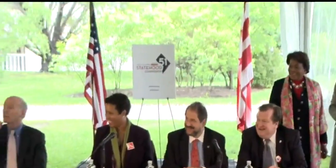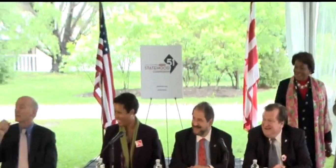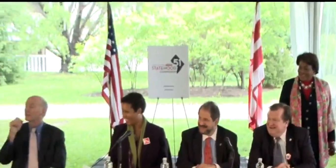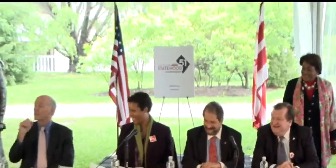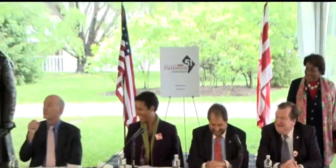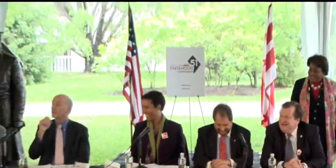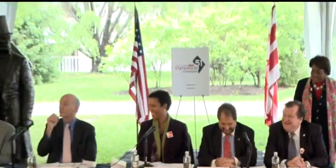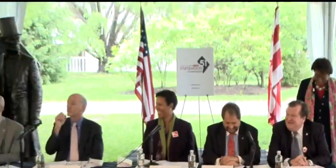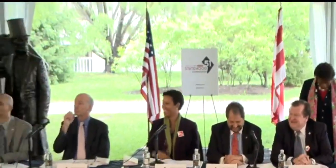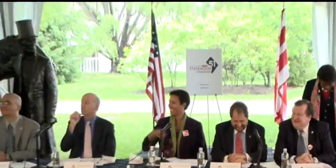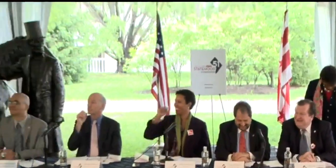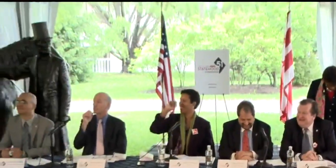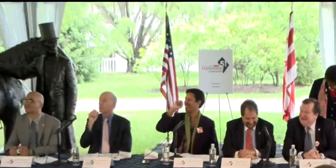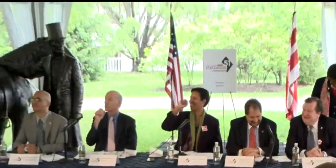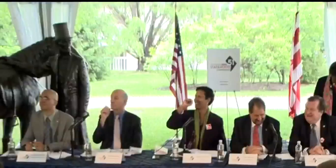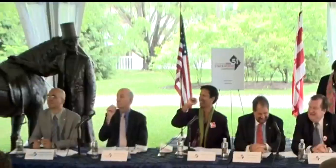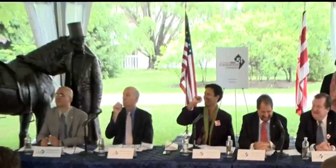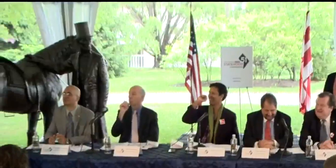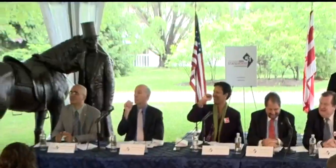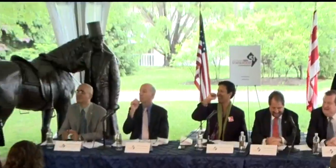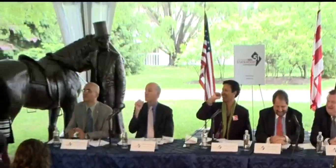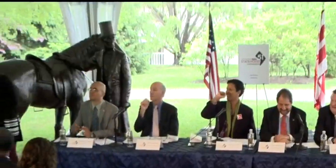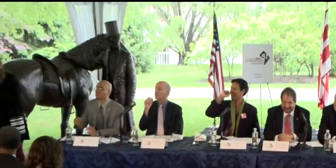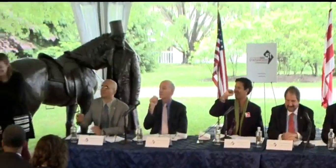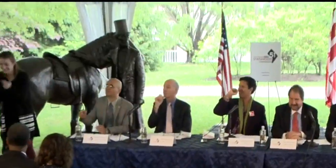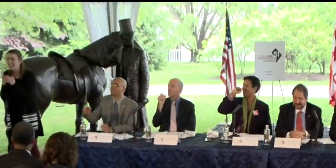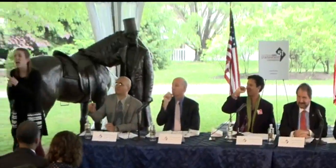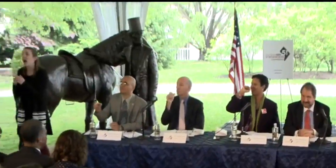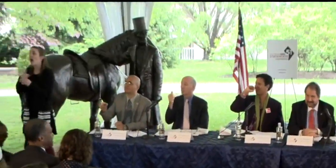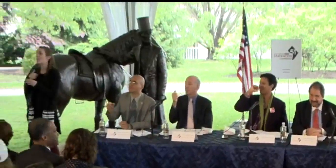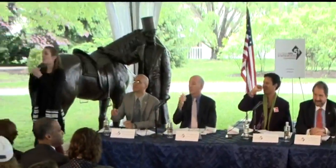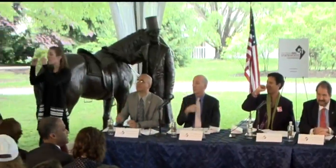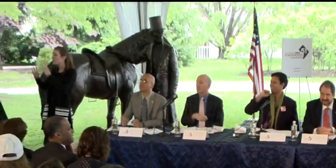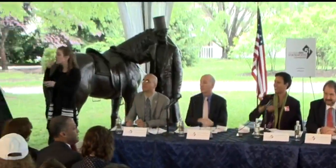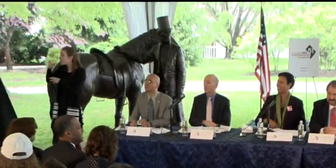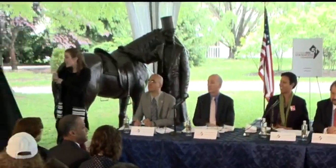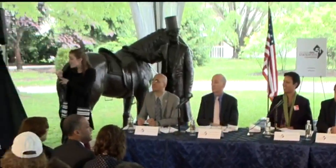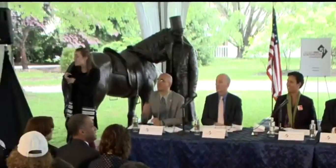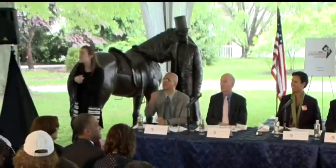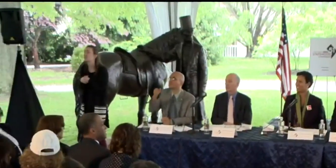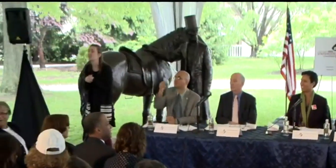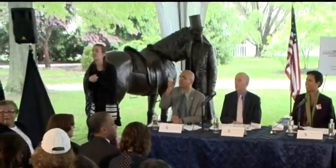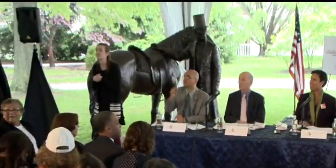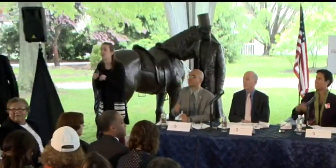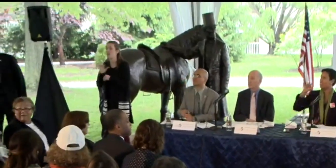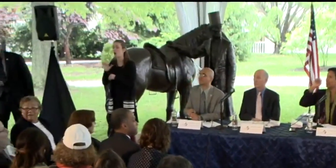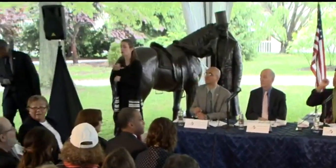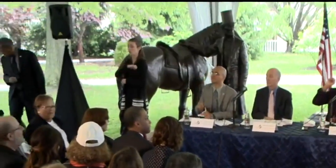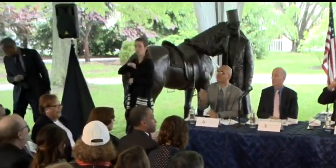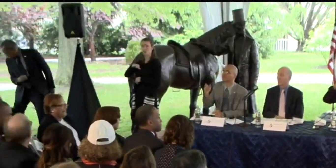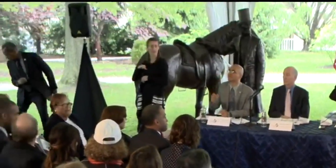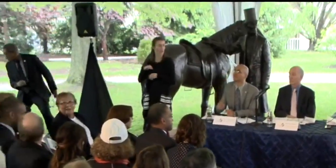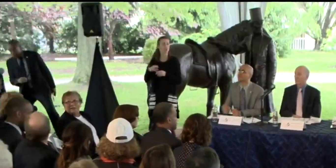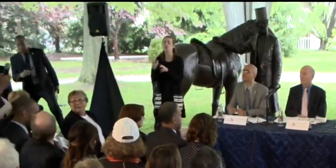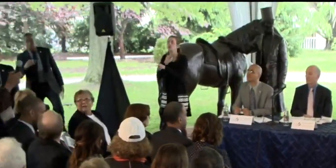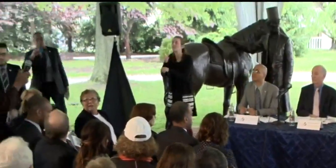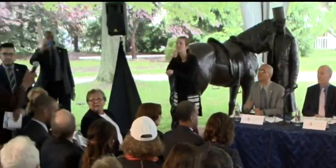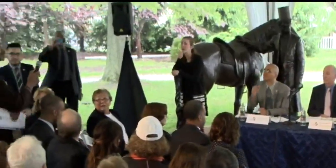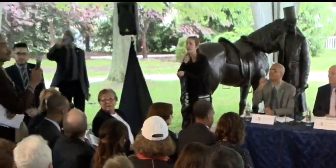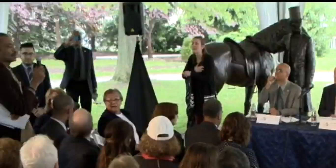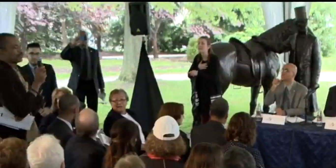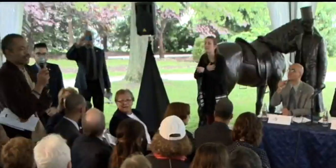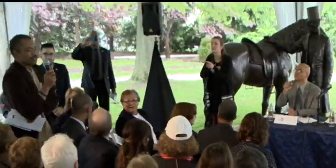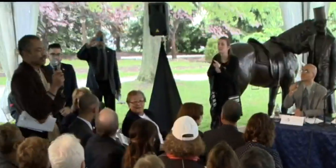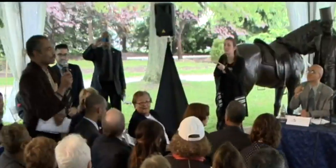THANK YOU, MADAM MAYOR.